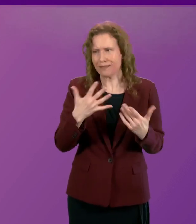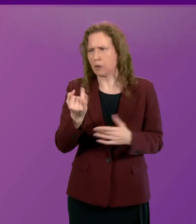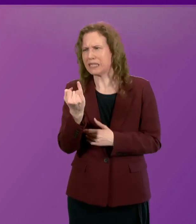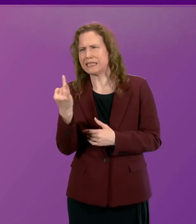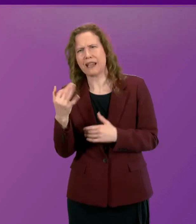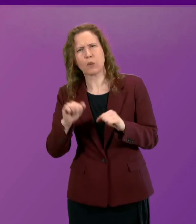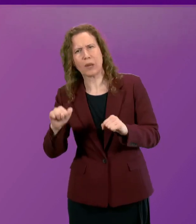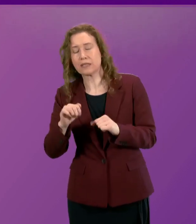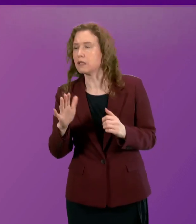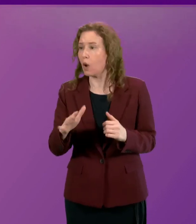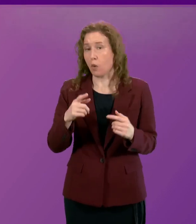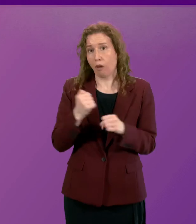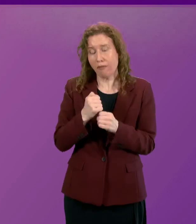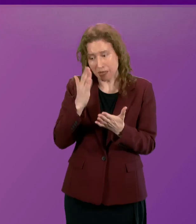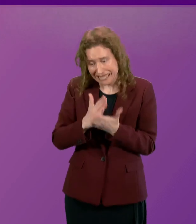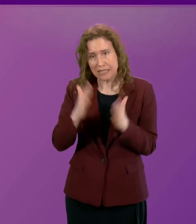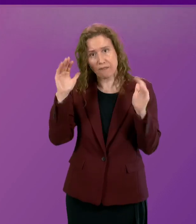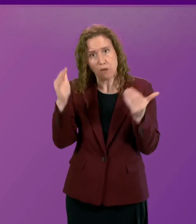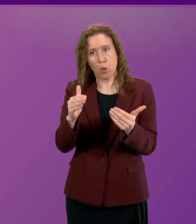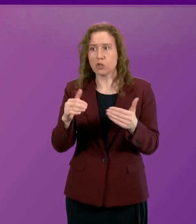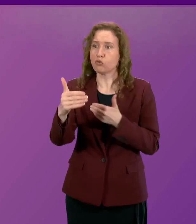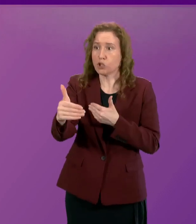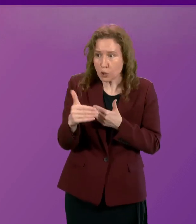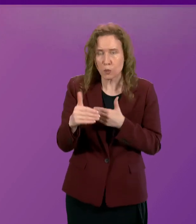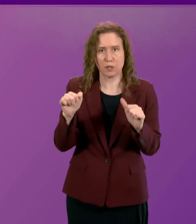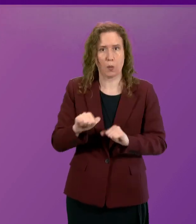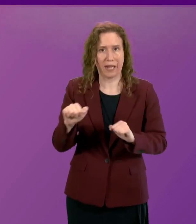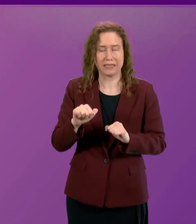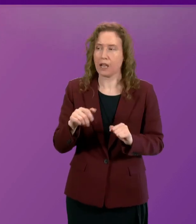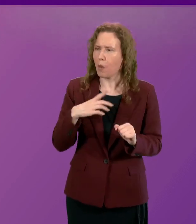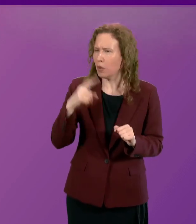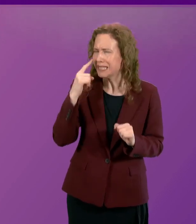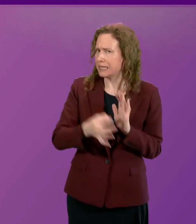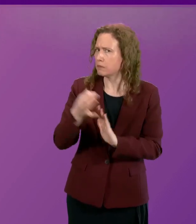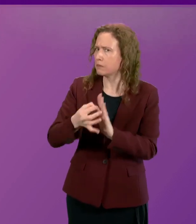absolutely focused on reducing those long waits, and I want to see more progress being made.